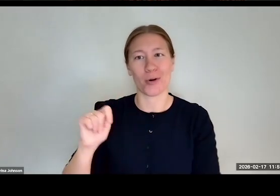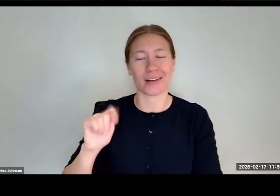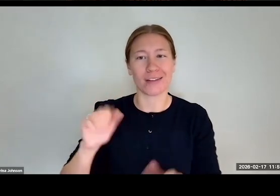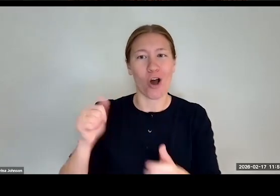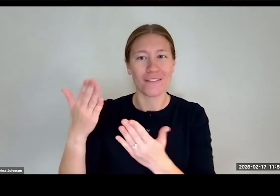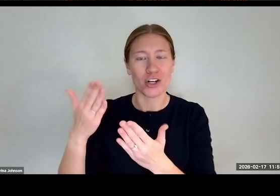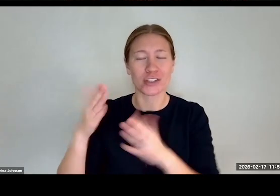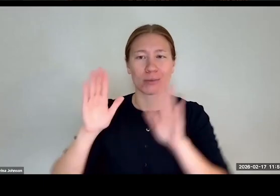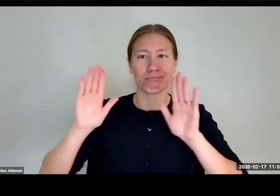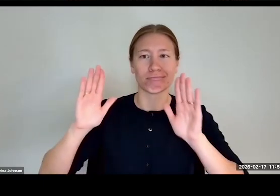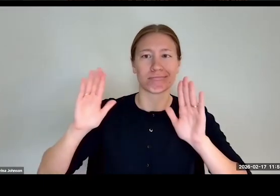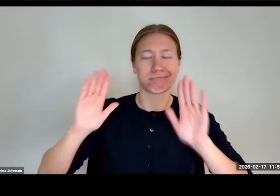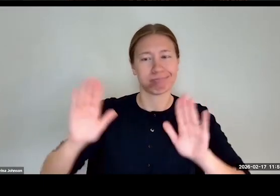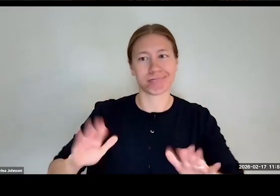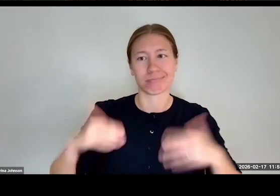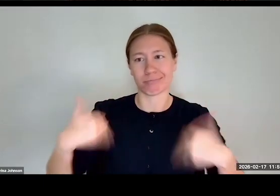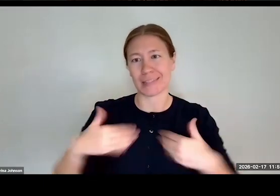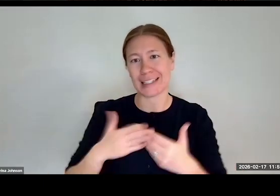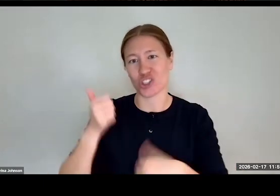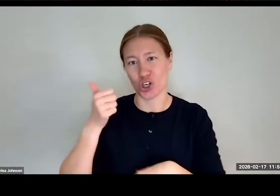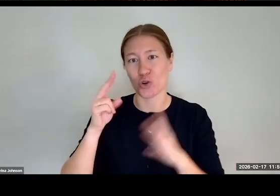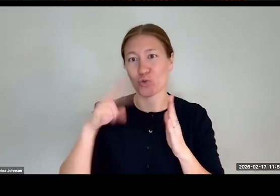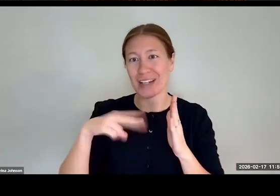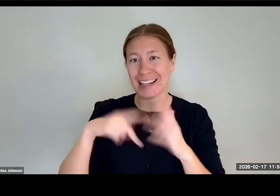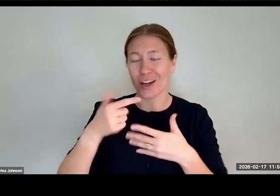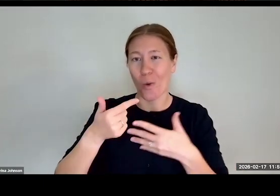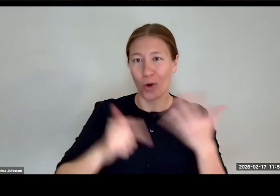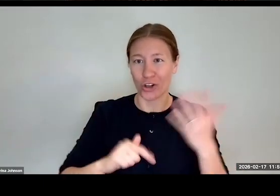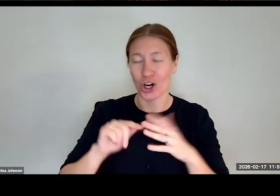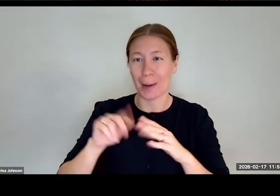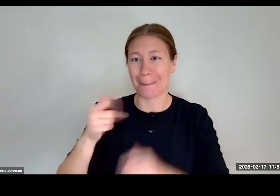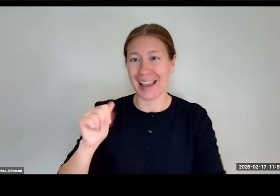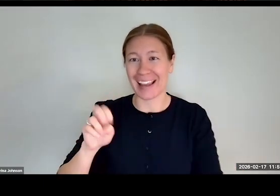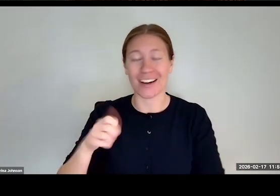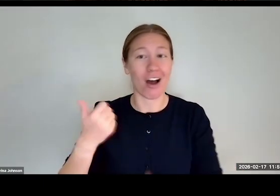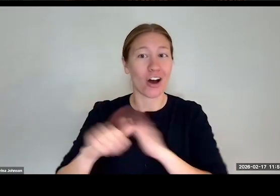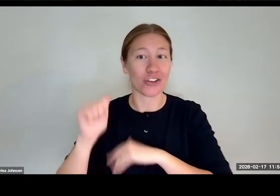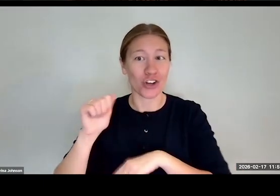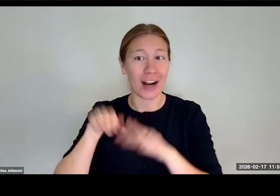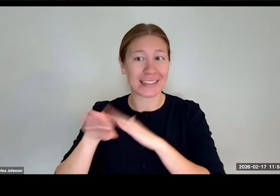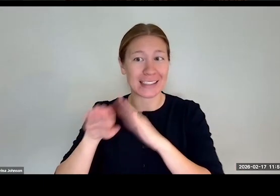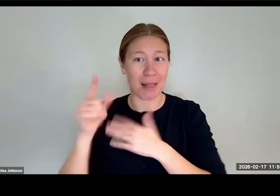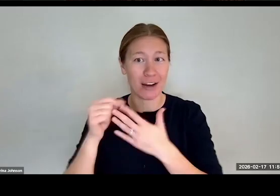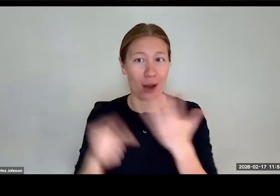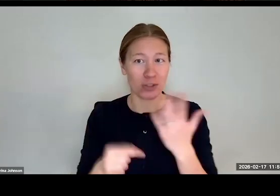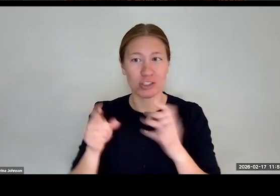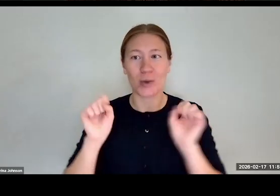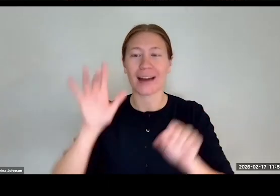pane, which is available through the accessibility options. So if you go into your review ribbon check accessibility,